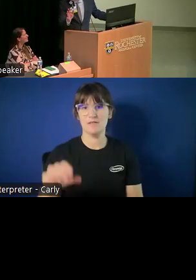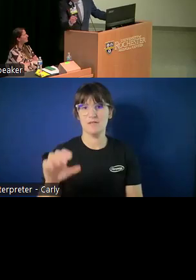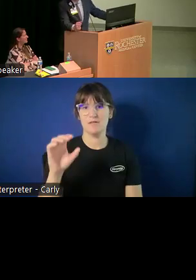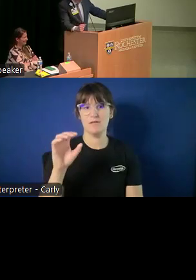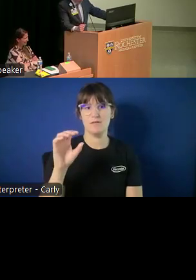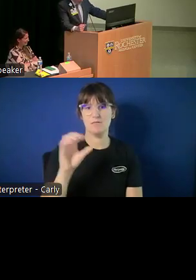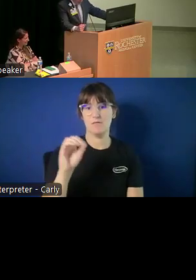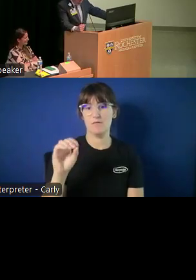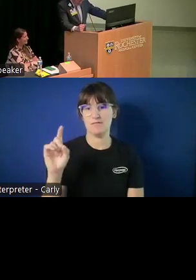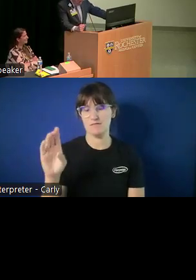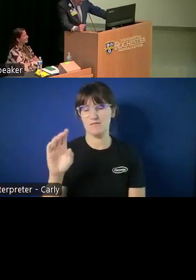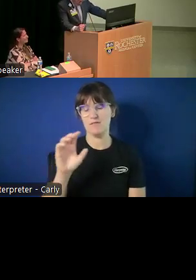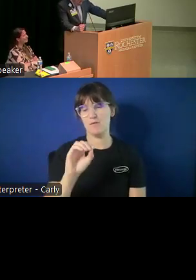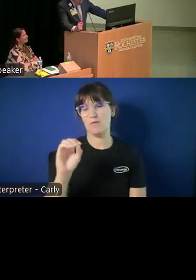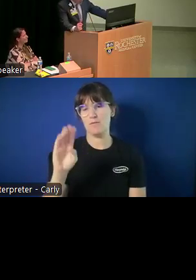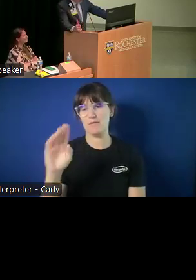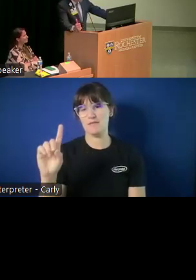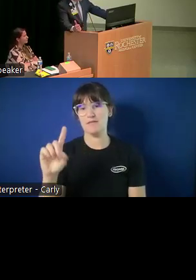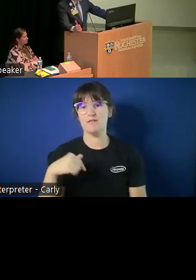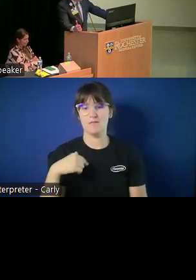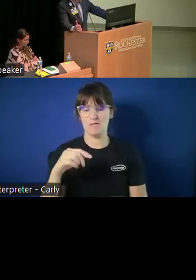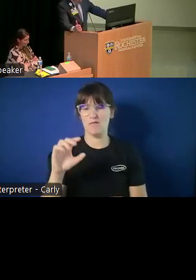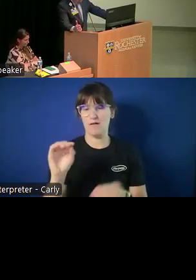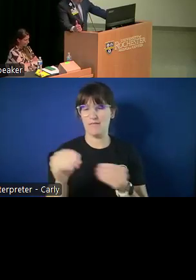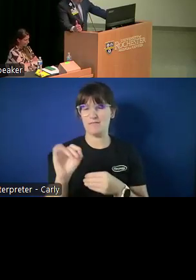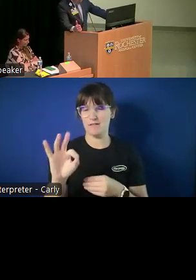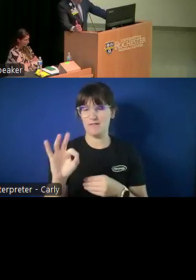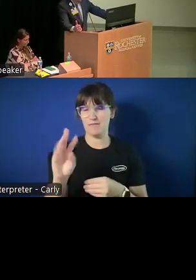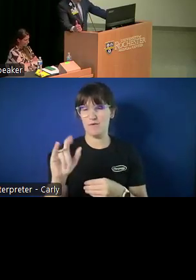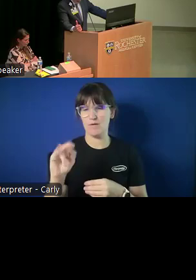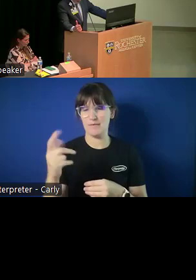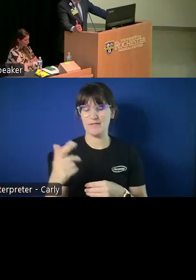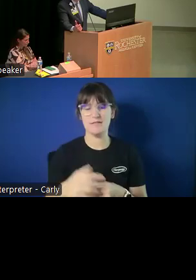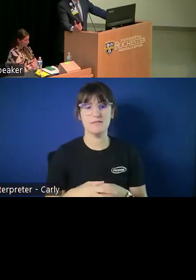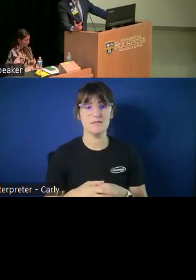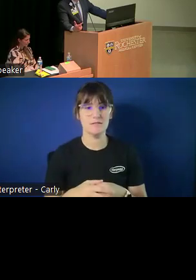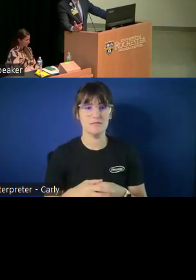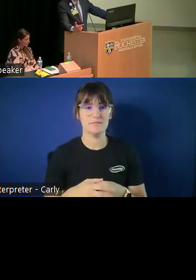throwing all these initials out um so our first strategic goal to make uh data that's uh of the